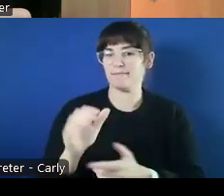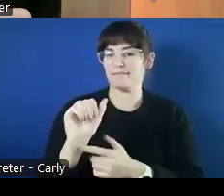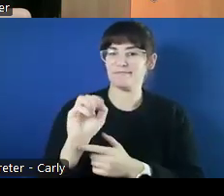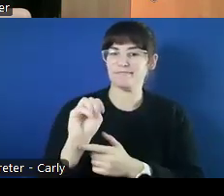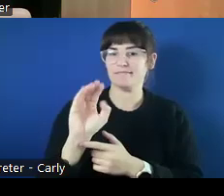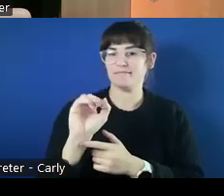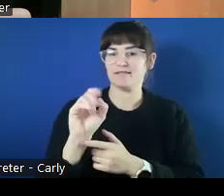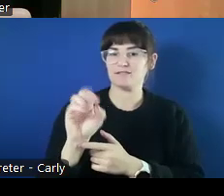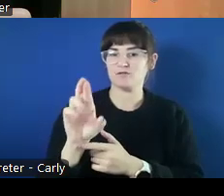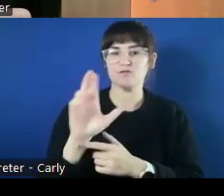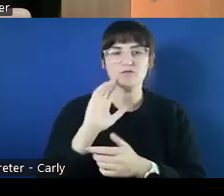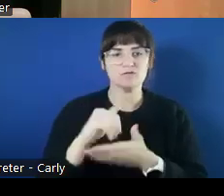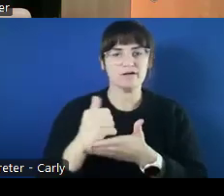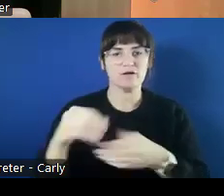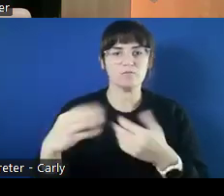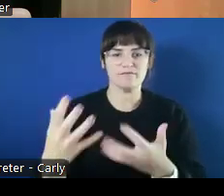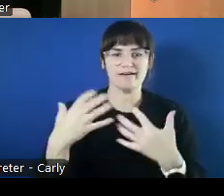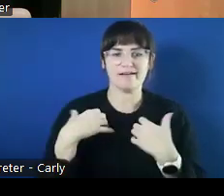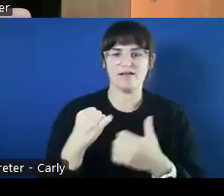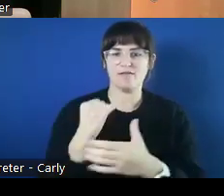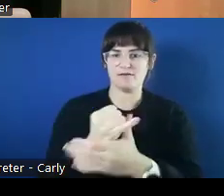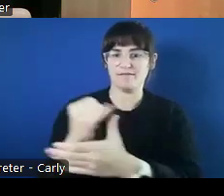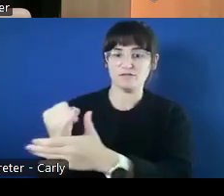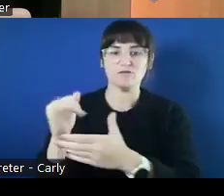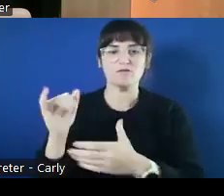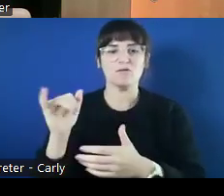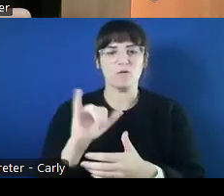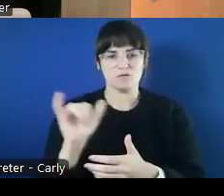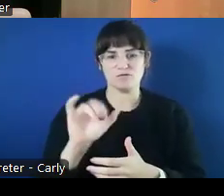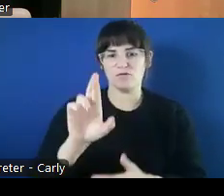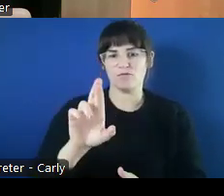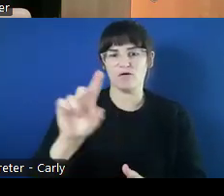health behavior interventions including an ongoing R1 funded project to evaluate the